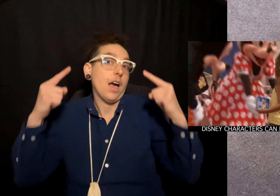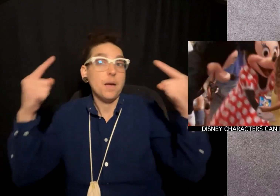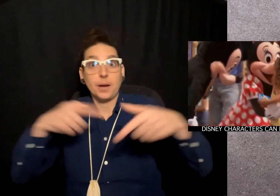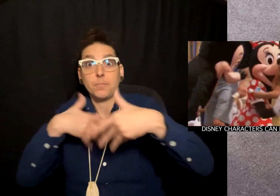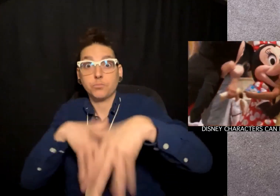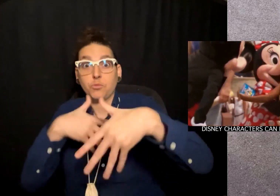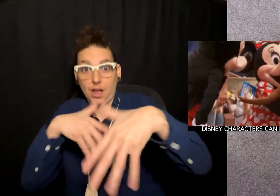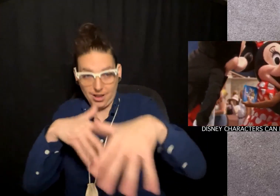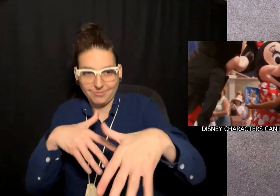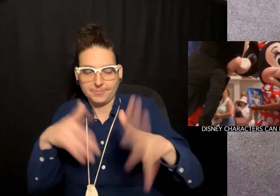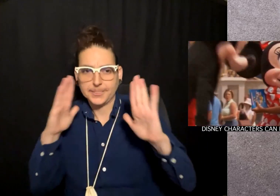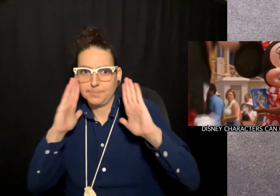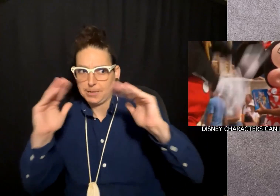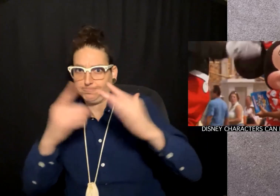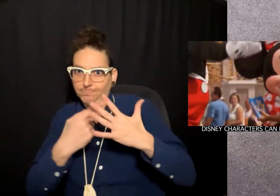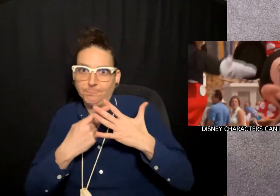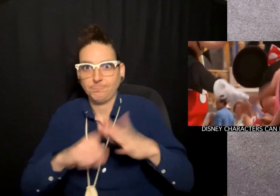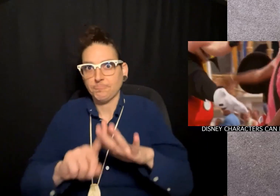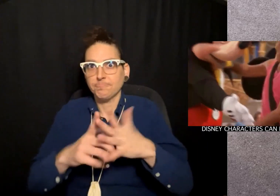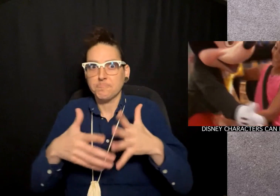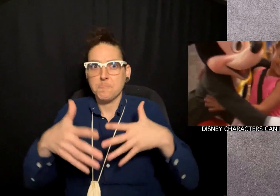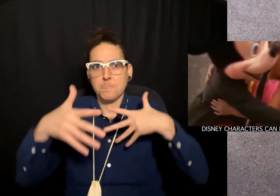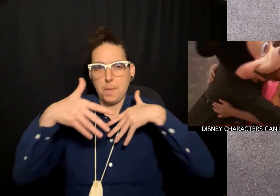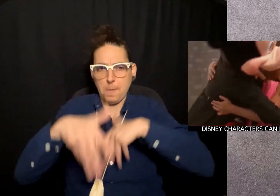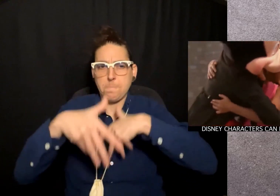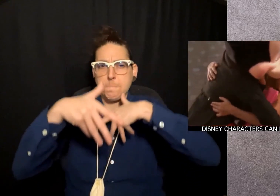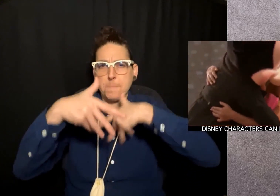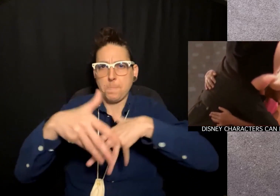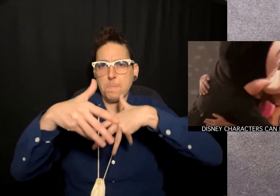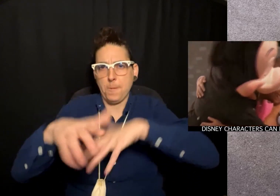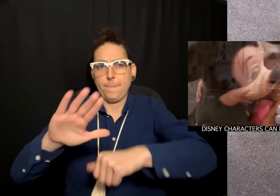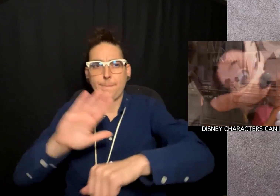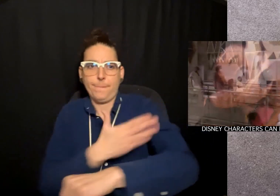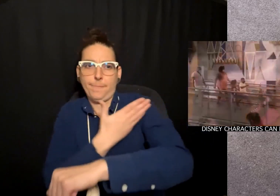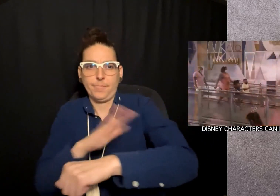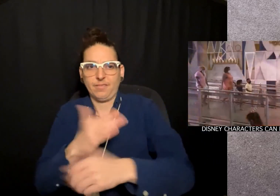and in California Disneyland's famous parades are expected to start up the marching band